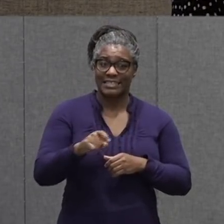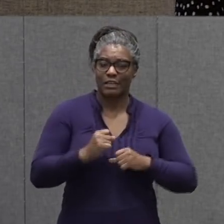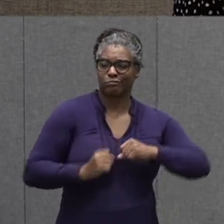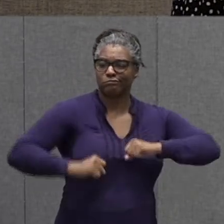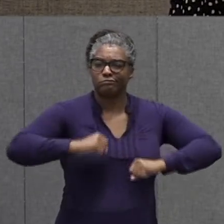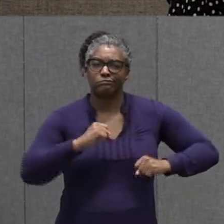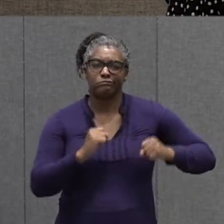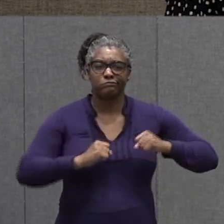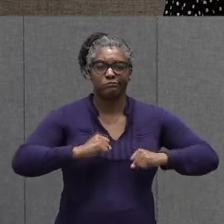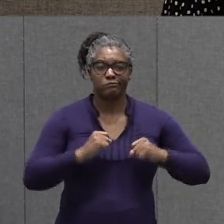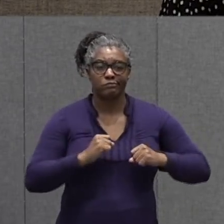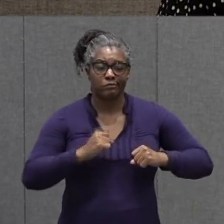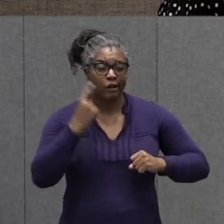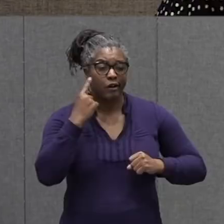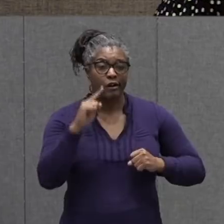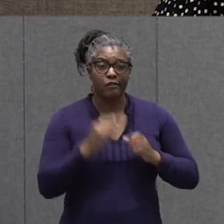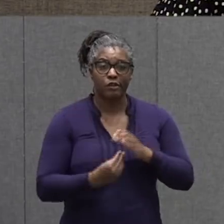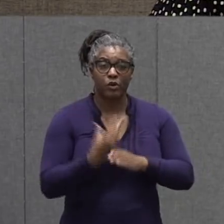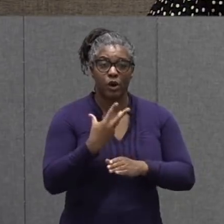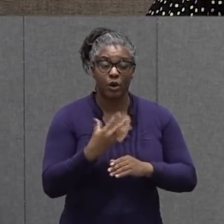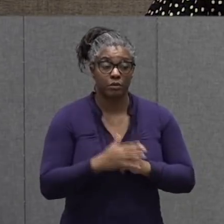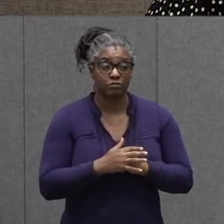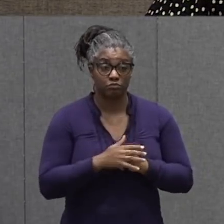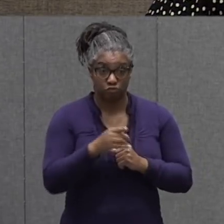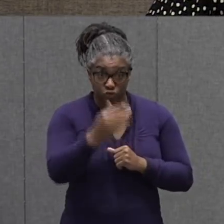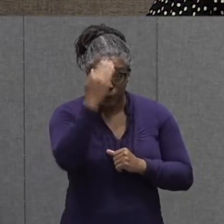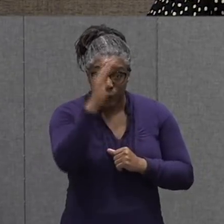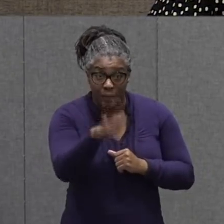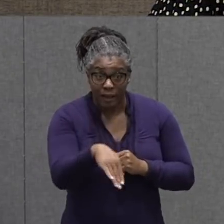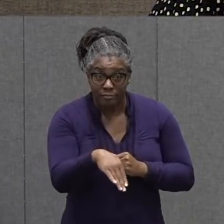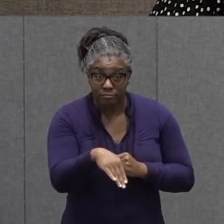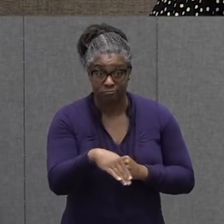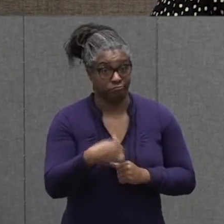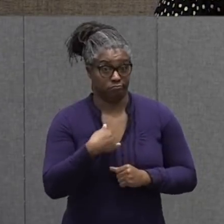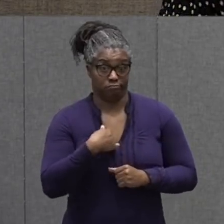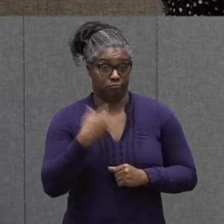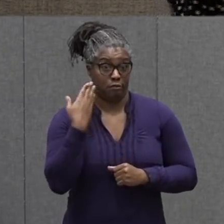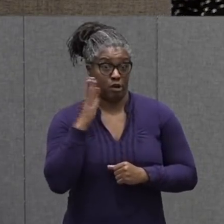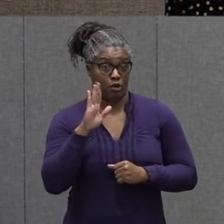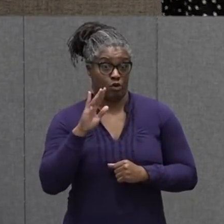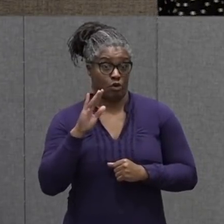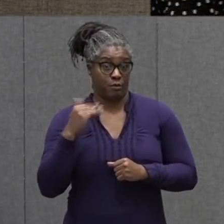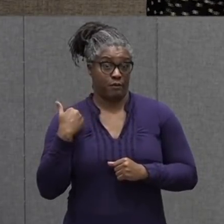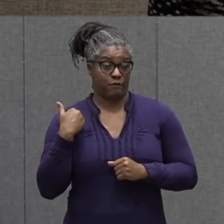and highlight that. Actually I'm gonna put an exclamation point there because I think that's important information.